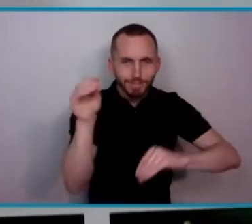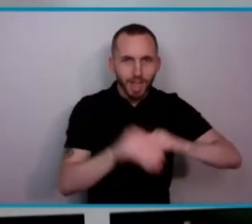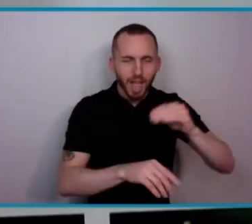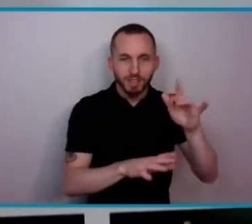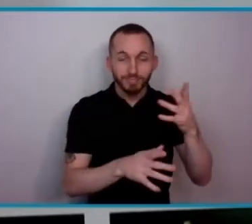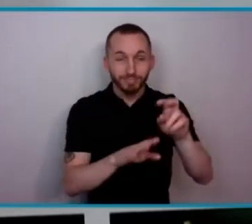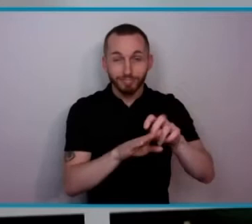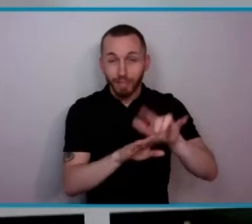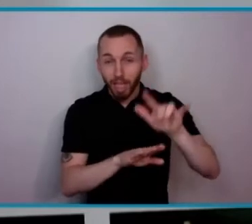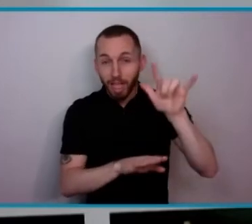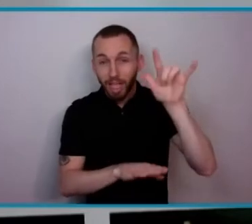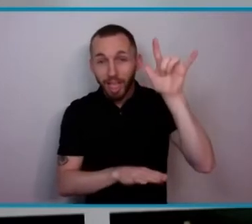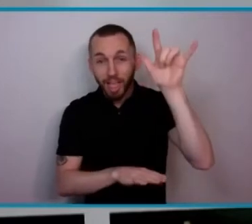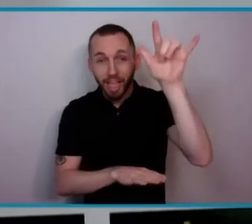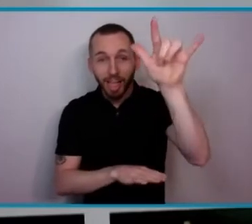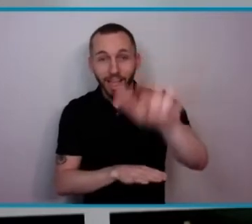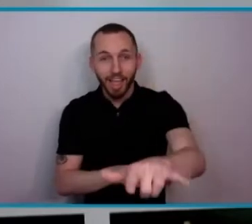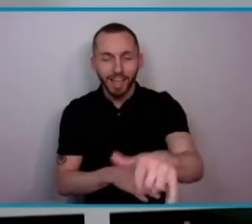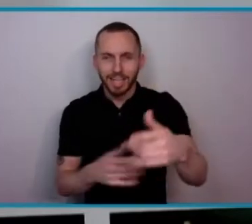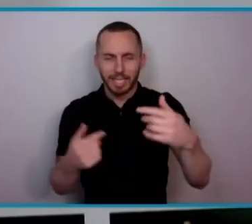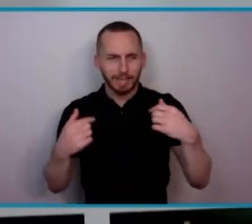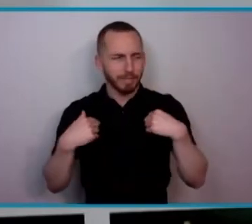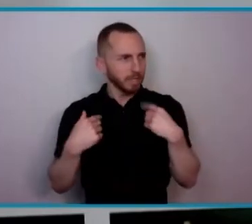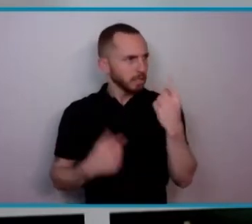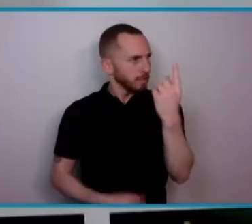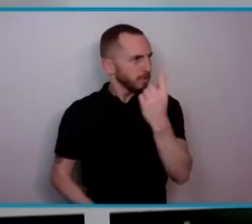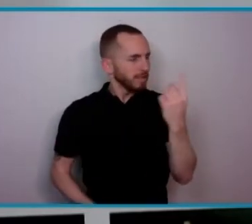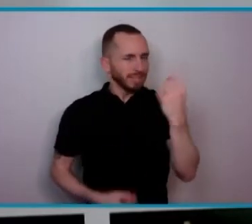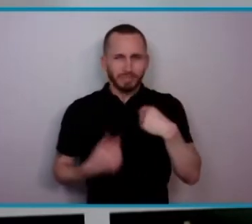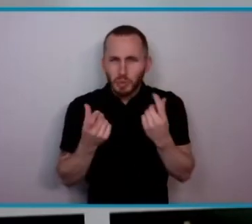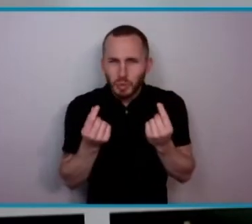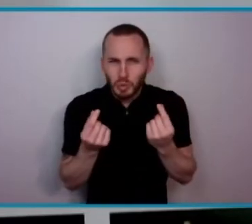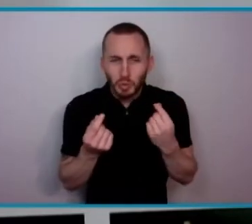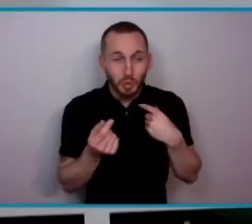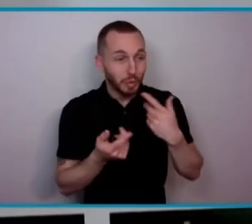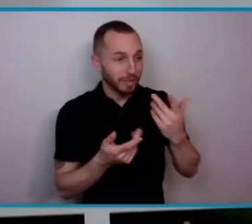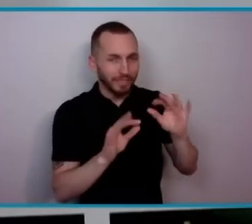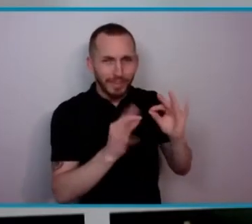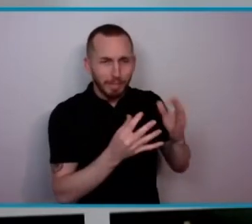me wonder what am I doing, why am I leaving all my loved ones behind to go study in a